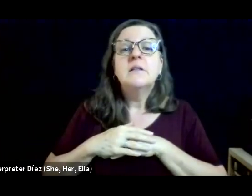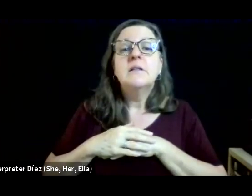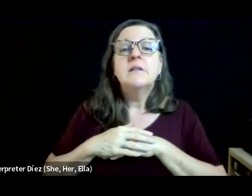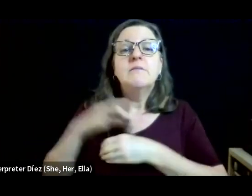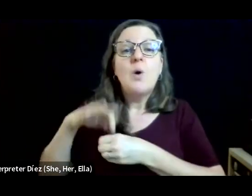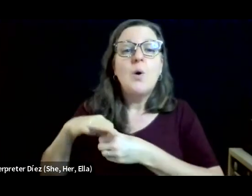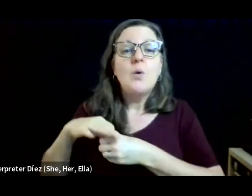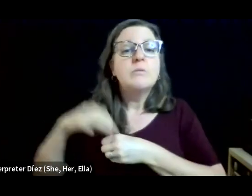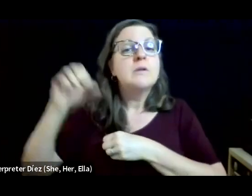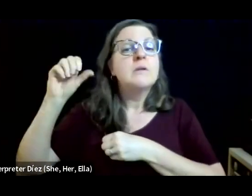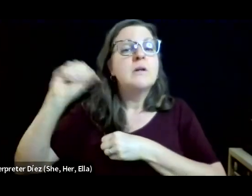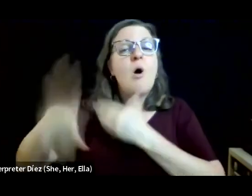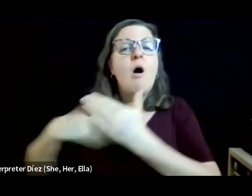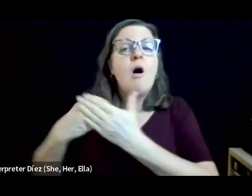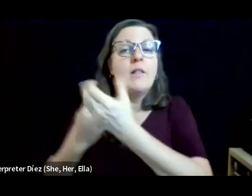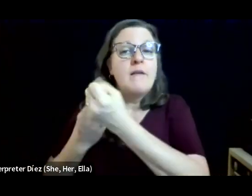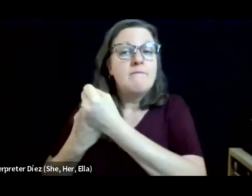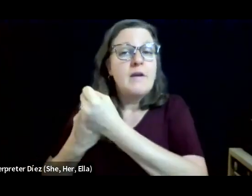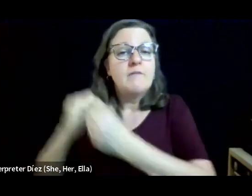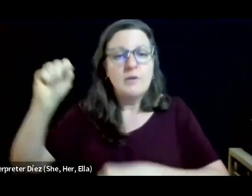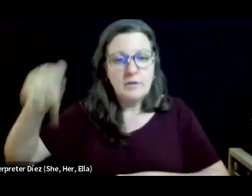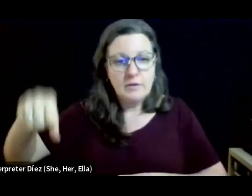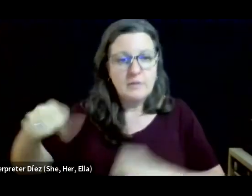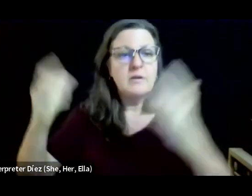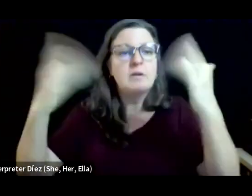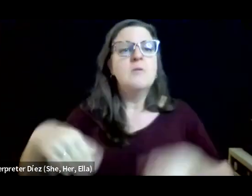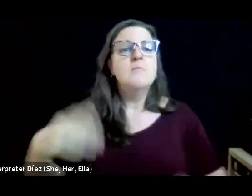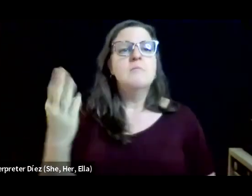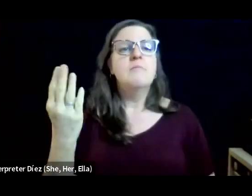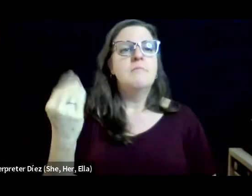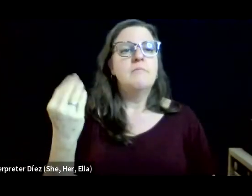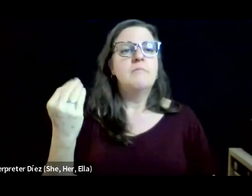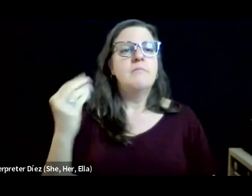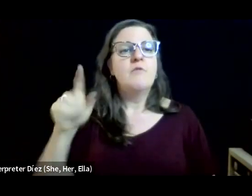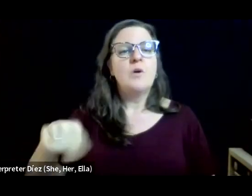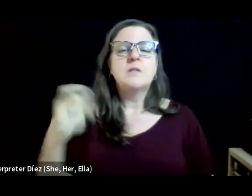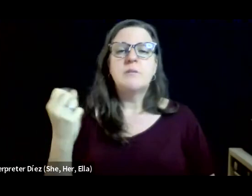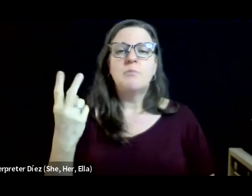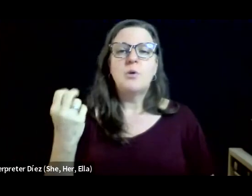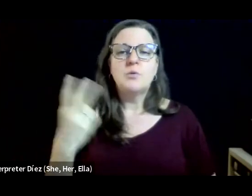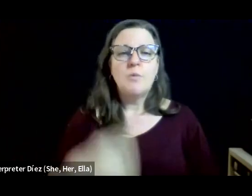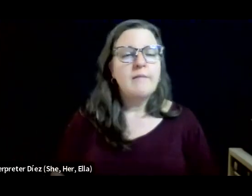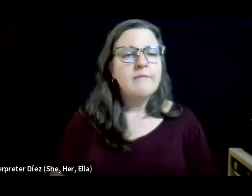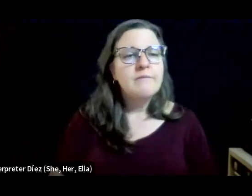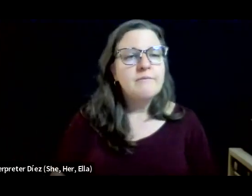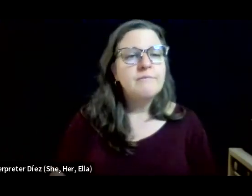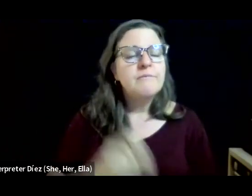Aye. Item #14.12, Approval to Dispose of Surplus/